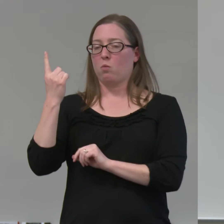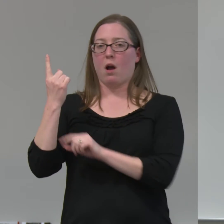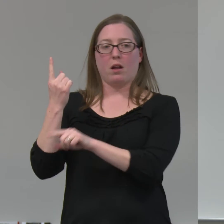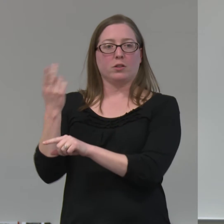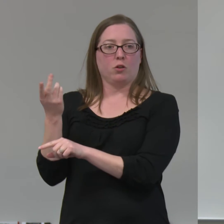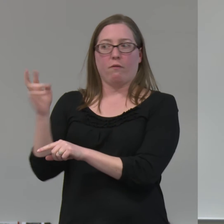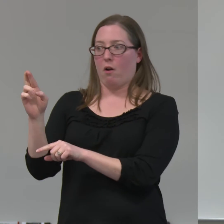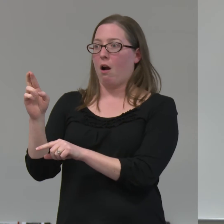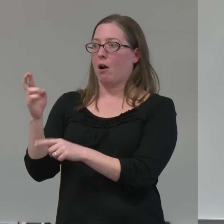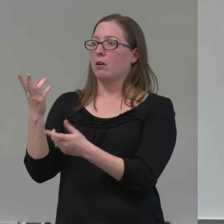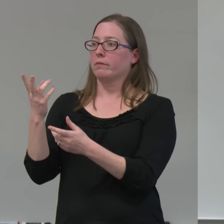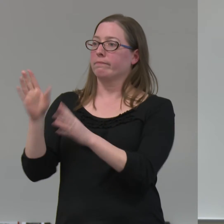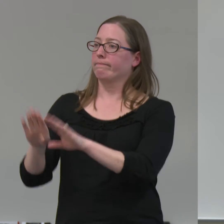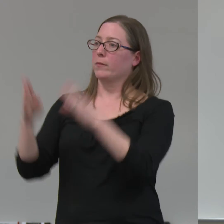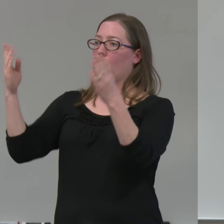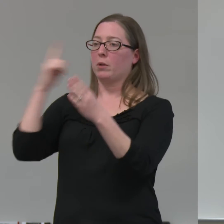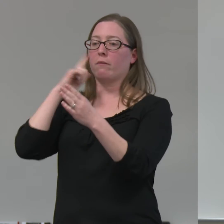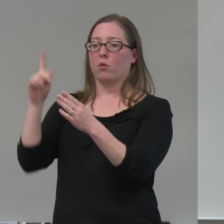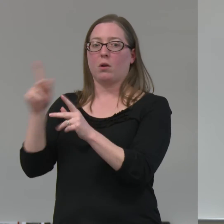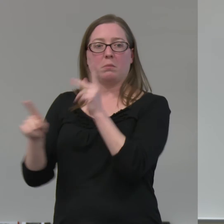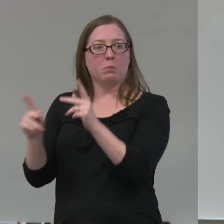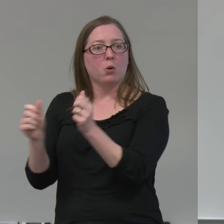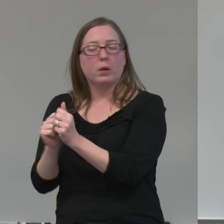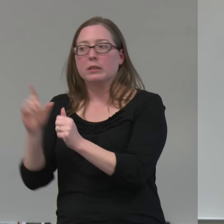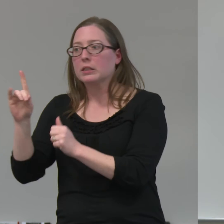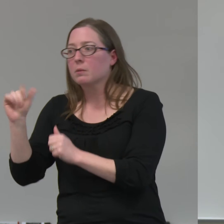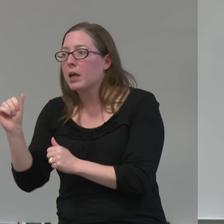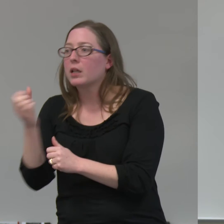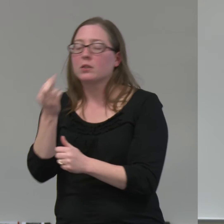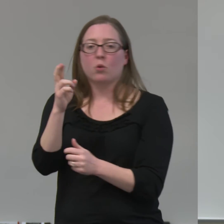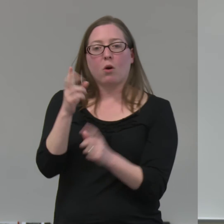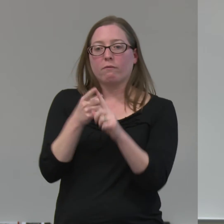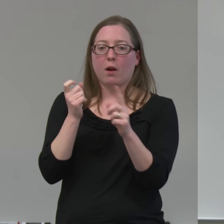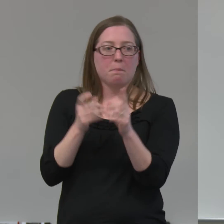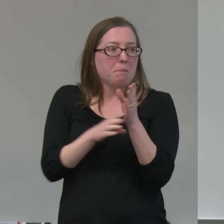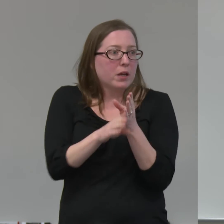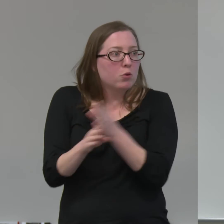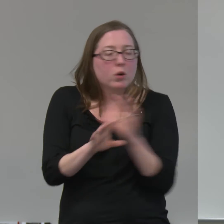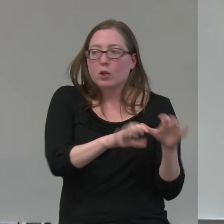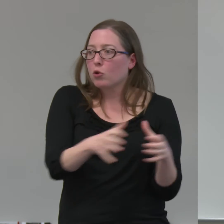and people with disabilities. They provide one and sometimes two years of training